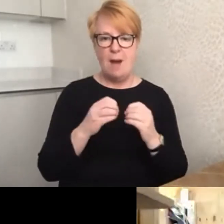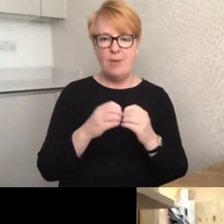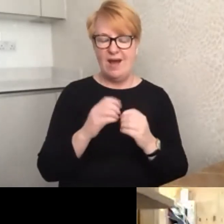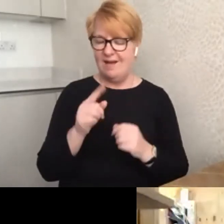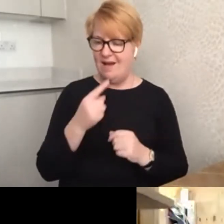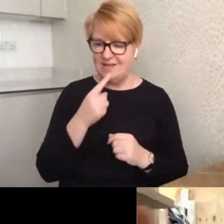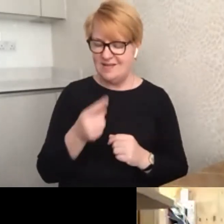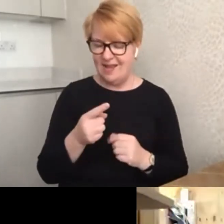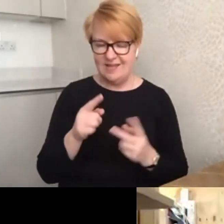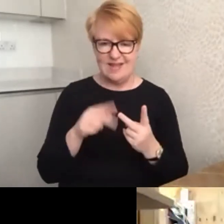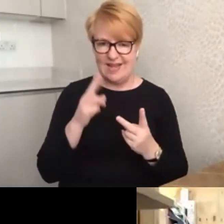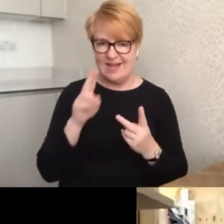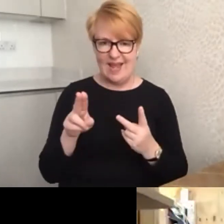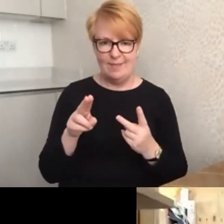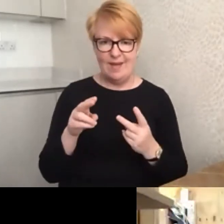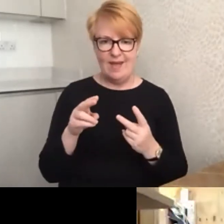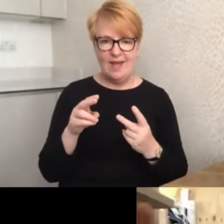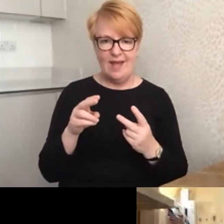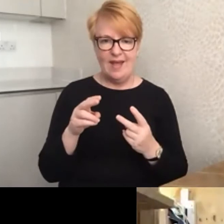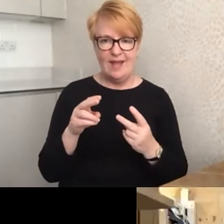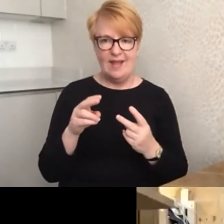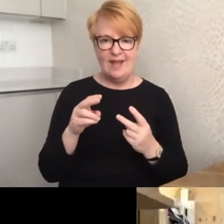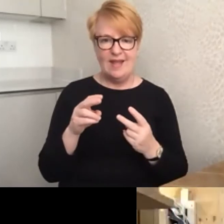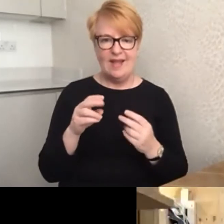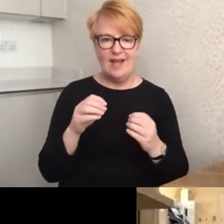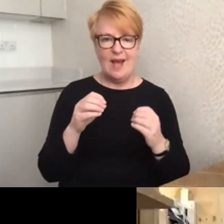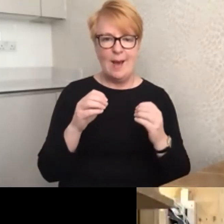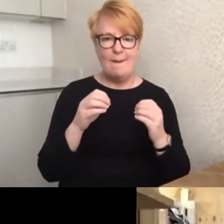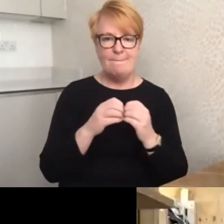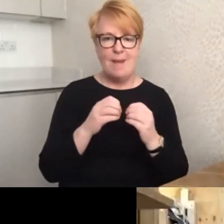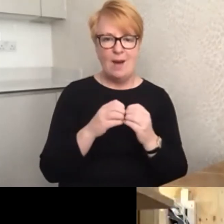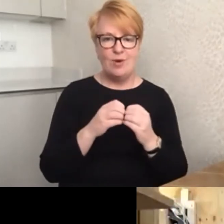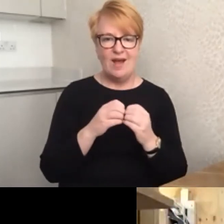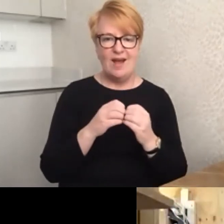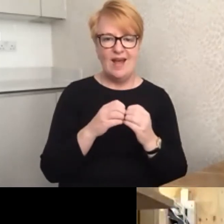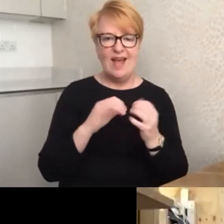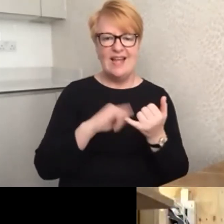Stevini – Barbara Stevini, of APG! >> MAT: The Artist